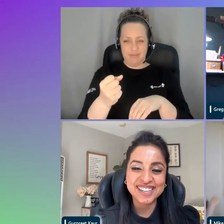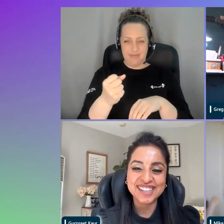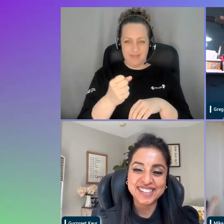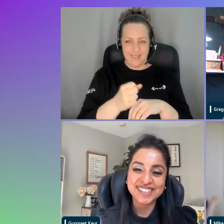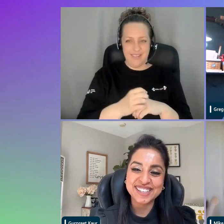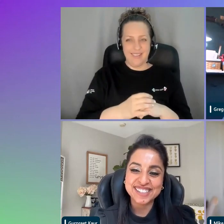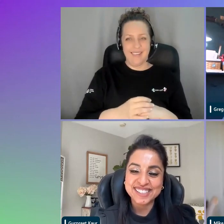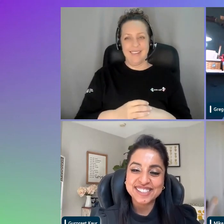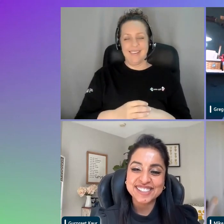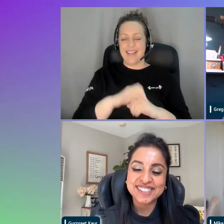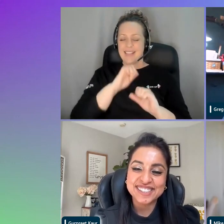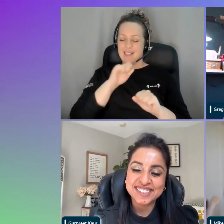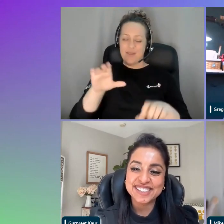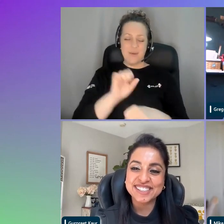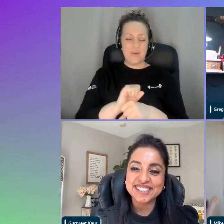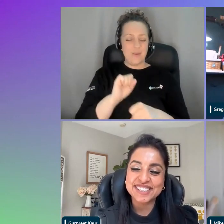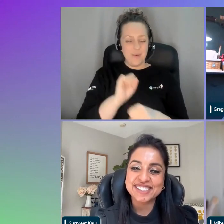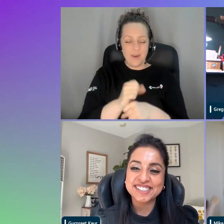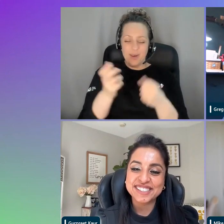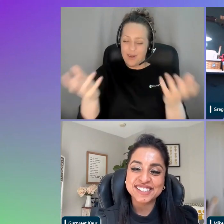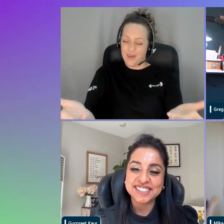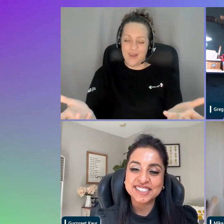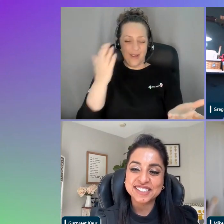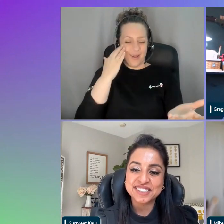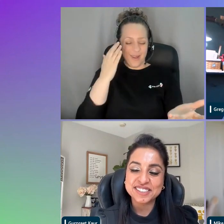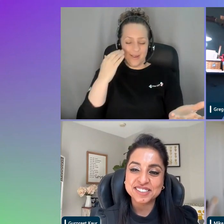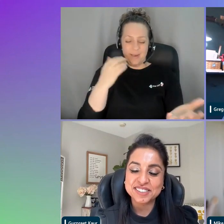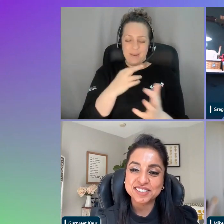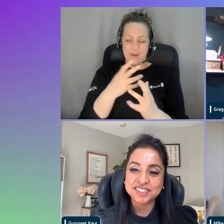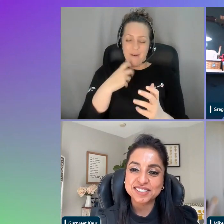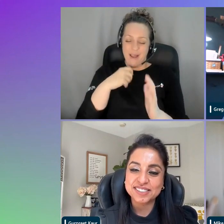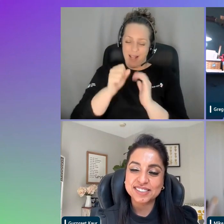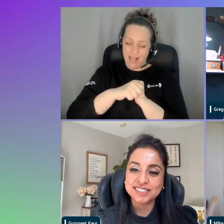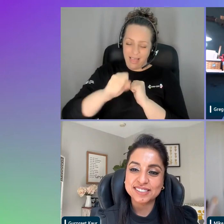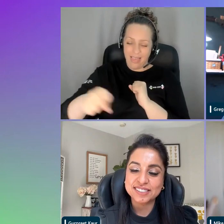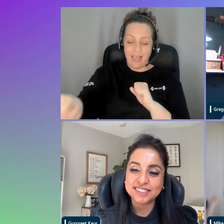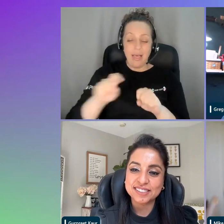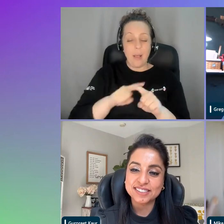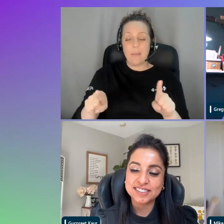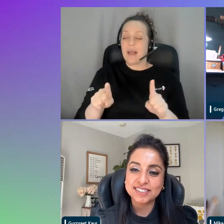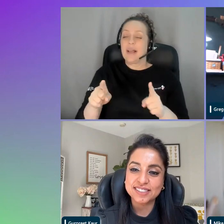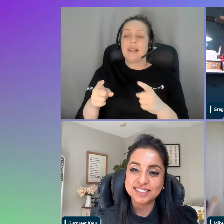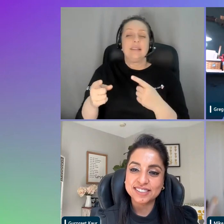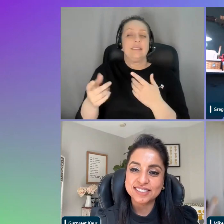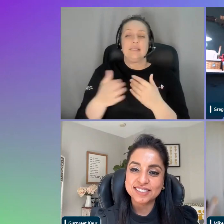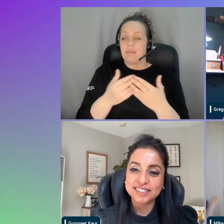and hopefully everyone's got an outstanding, um, example of, of